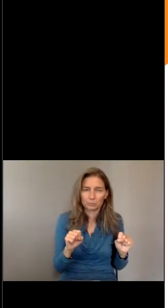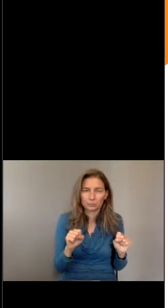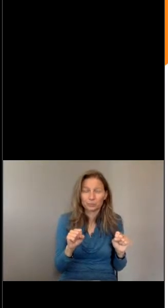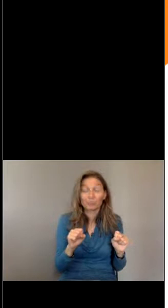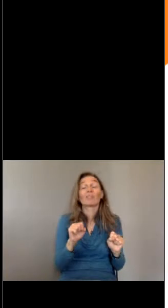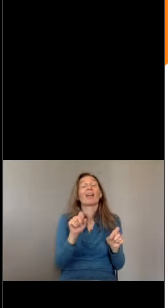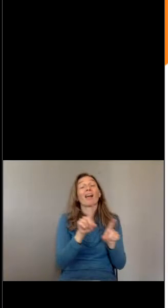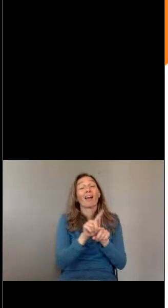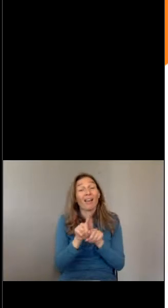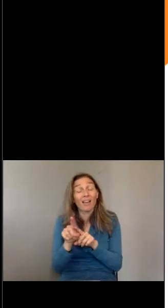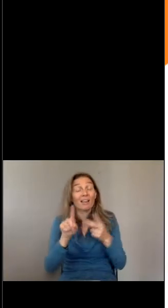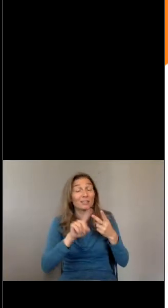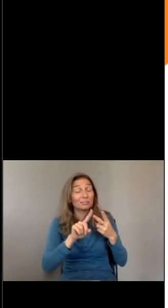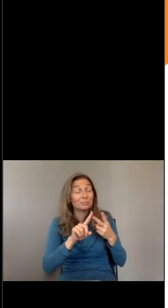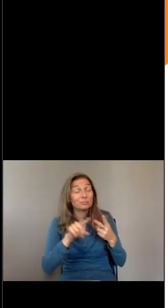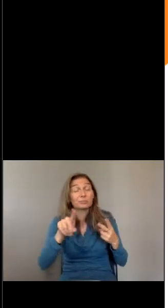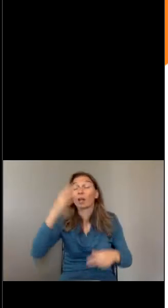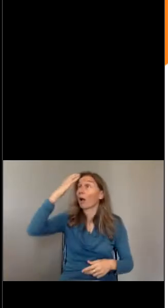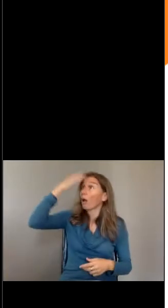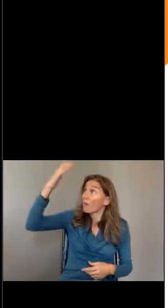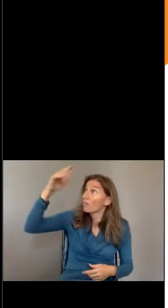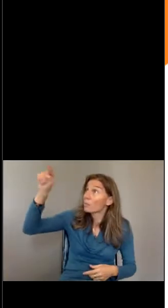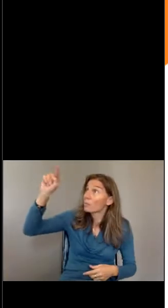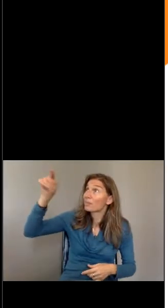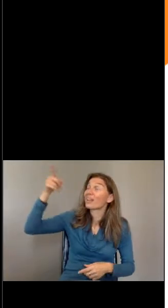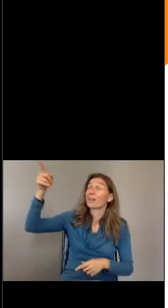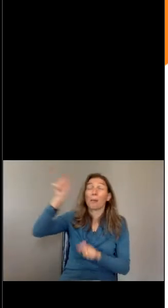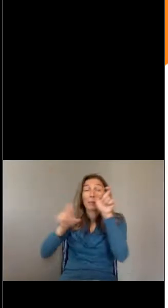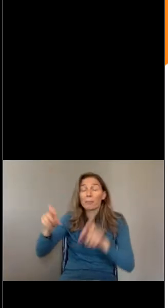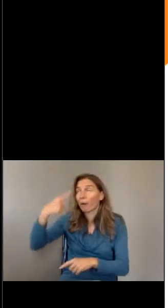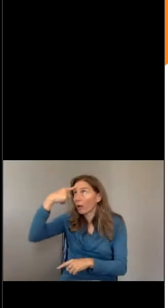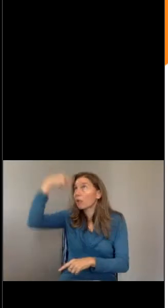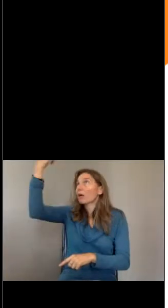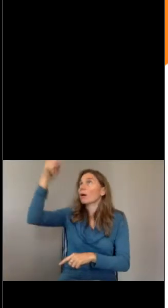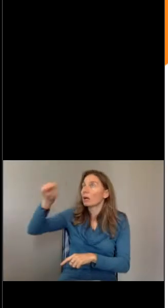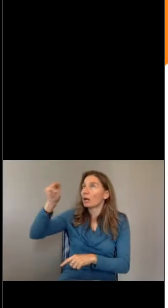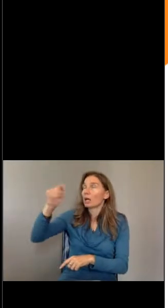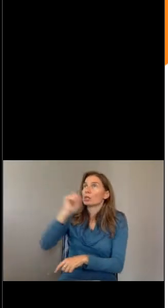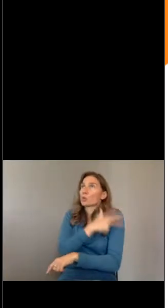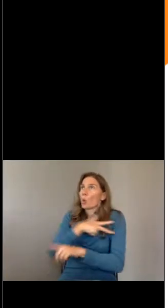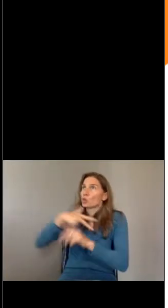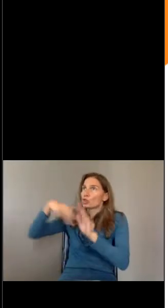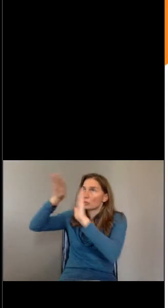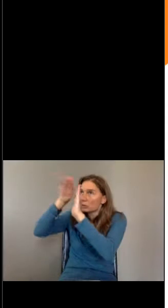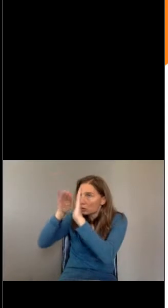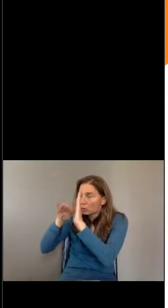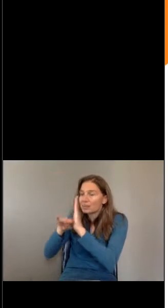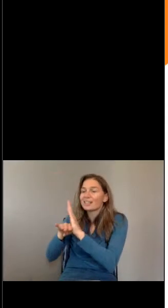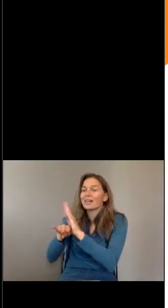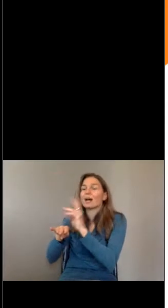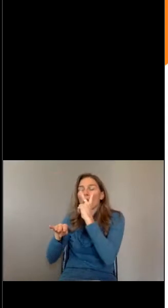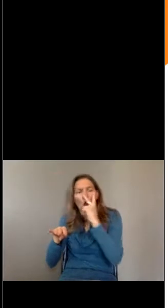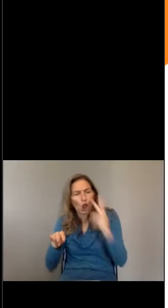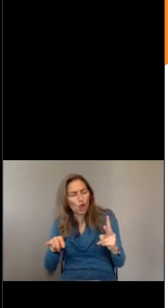and those who are running these social protection schemes take that into consideration in order to develop a new scheme